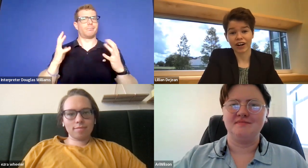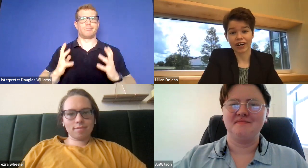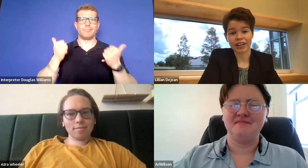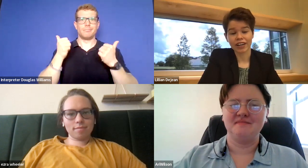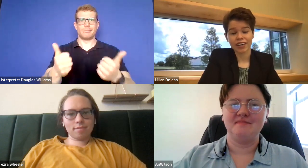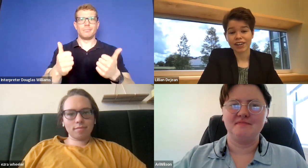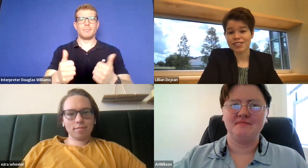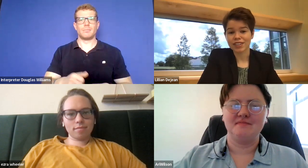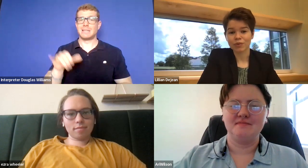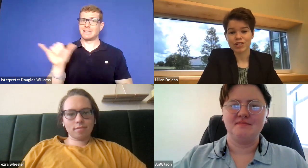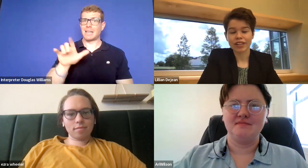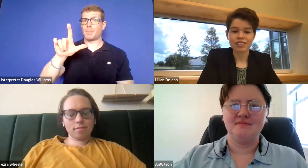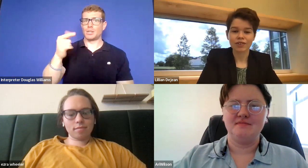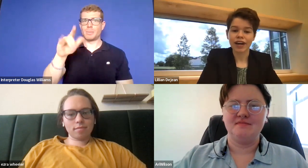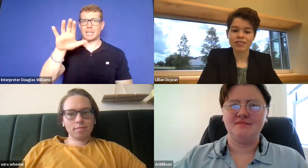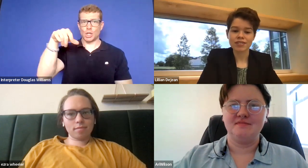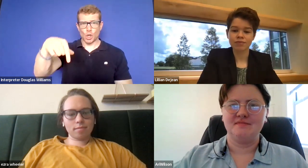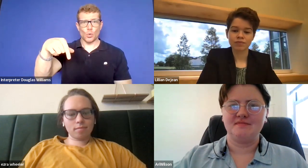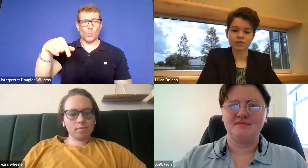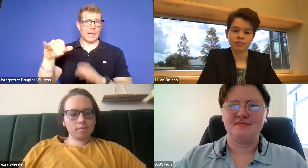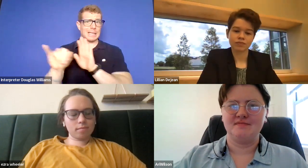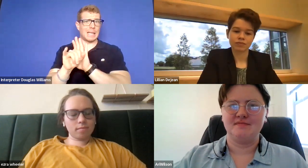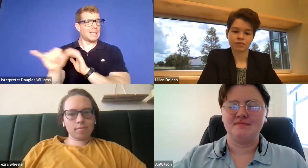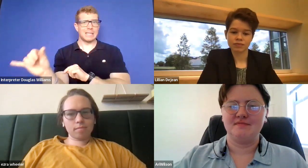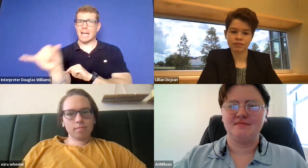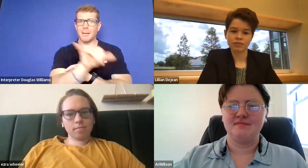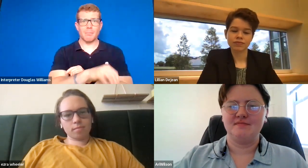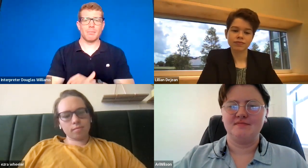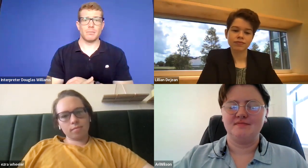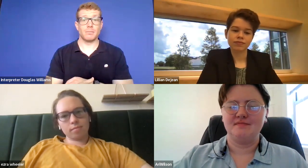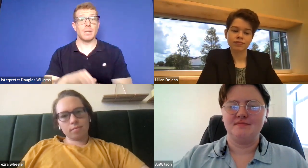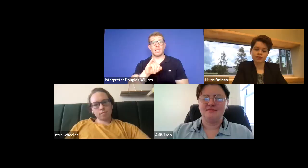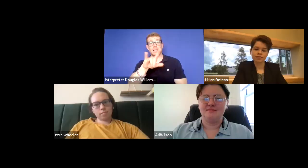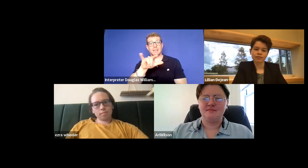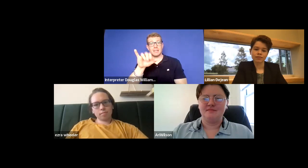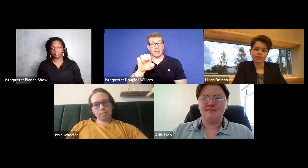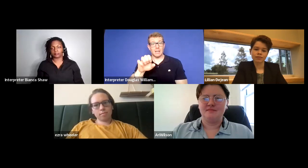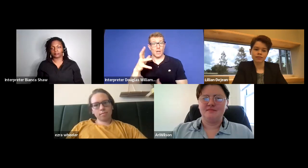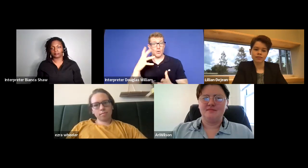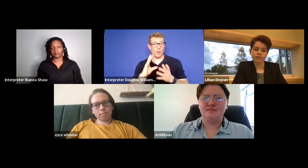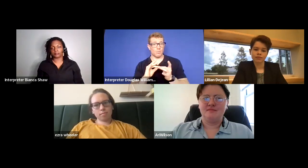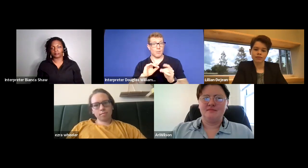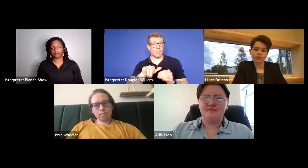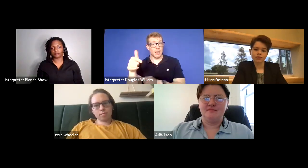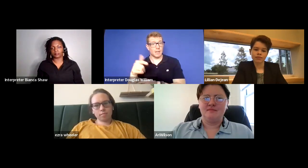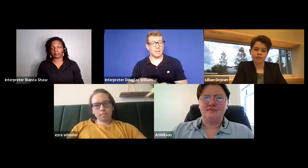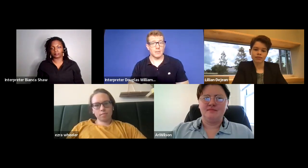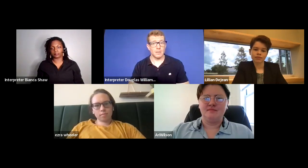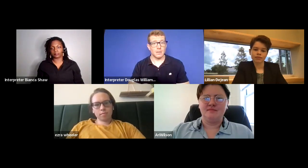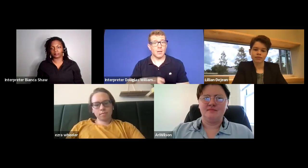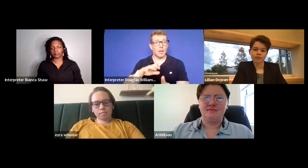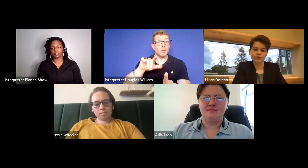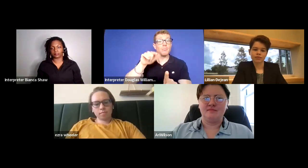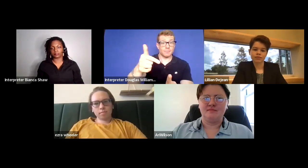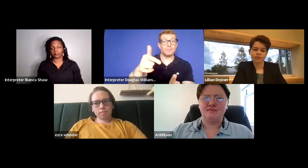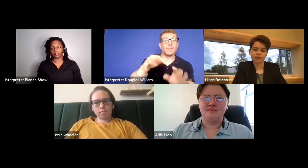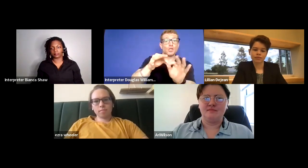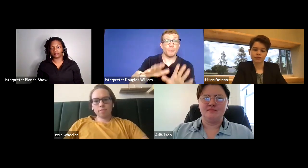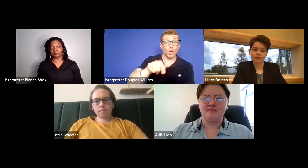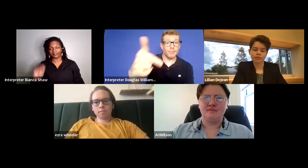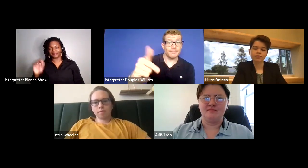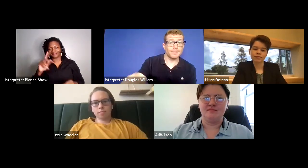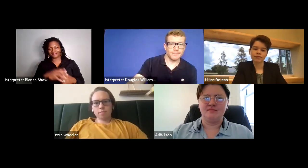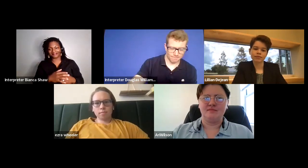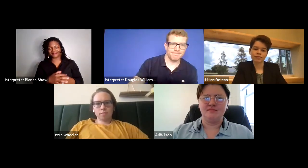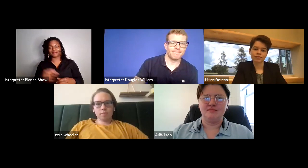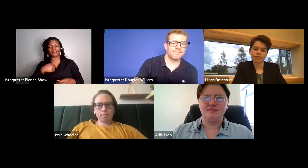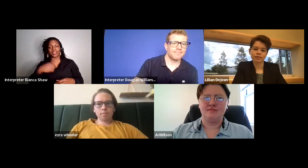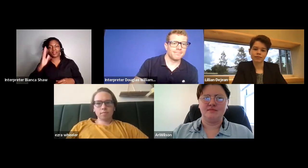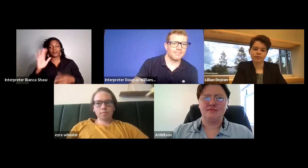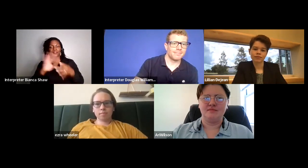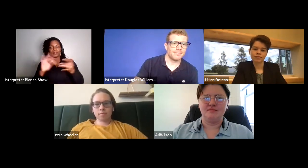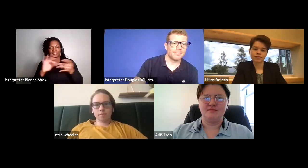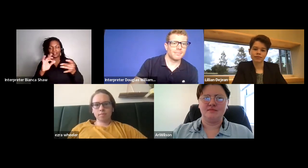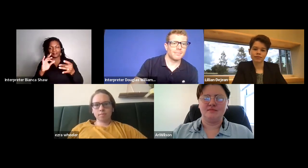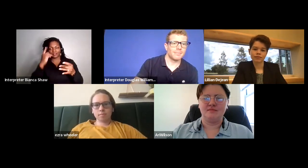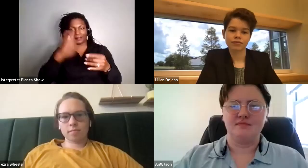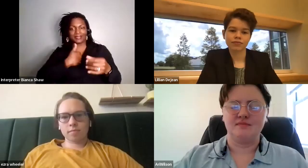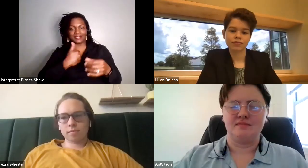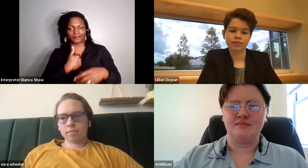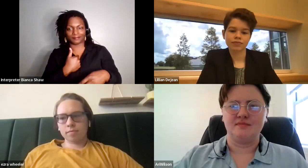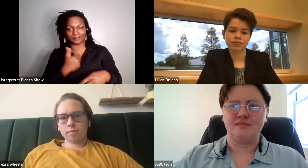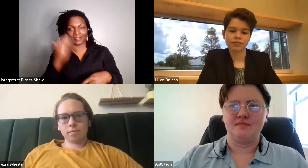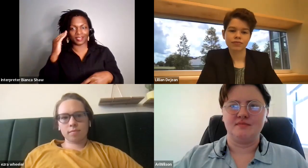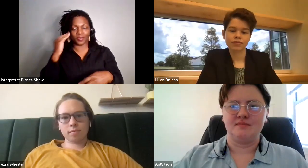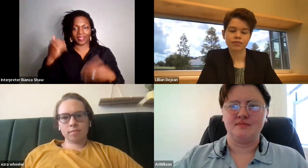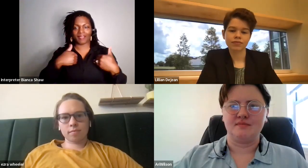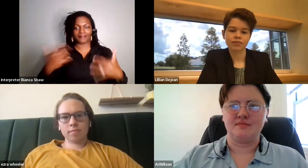All right is he would you like to go next yes, I can speak, and i'm i'm gonna speak for myself, because I know that I'm speaking for certain advantage, because I know I mean identify as black and I know a